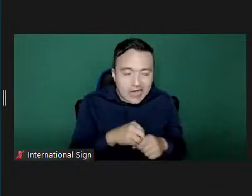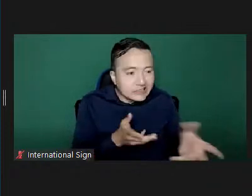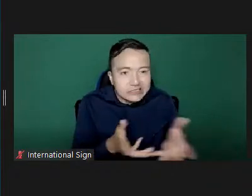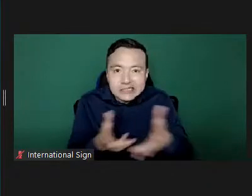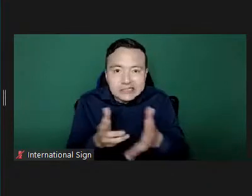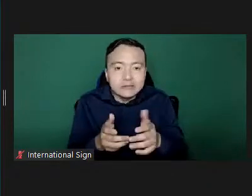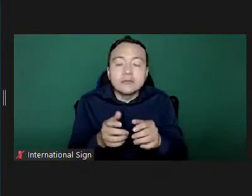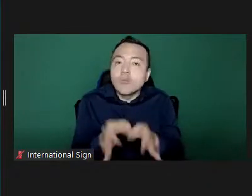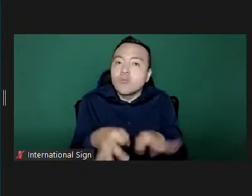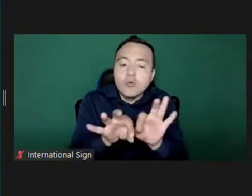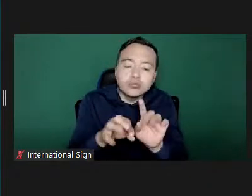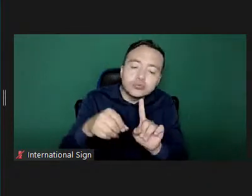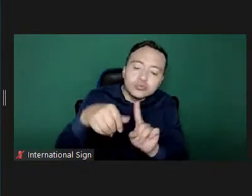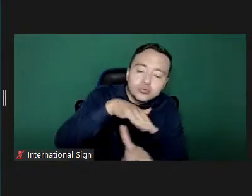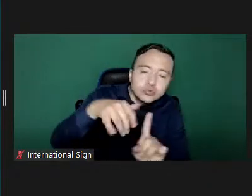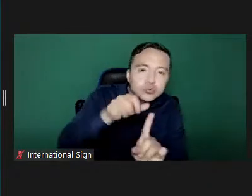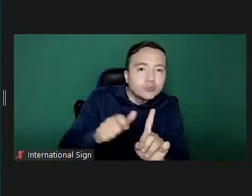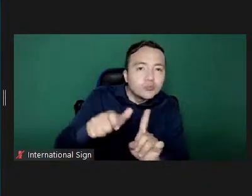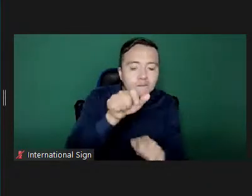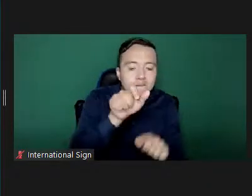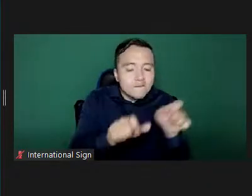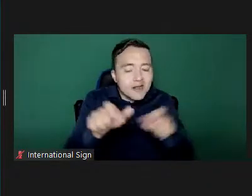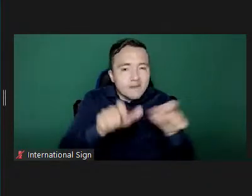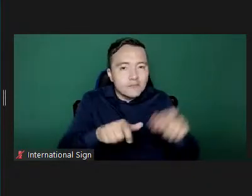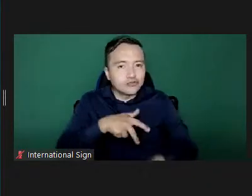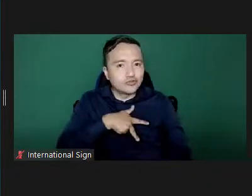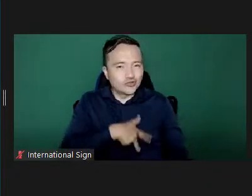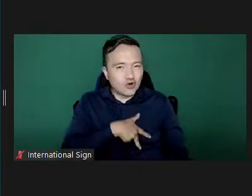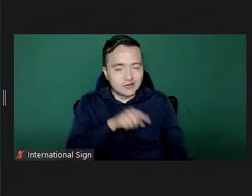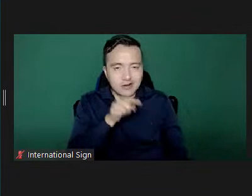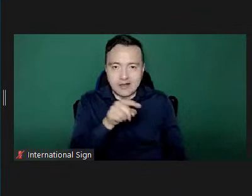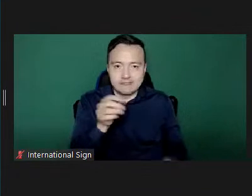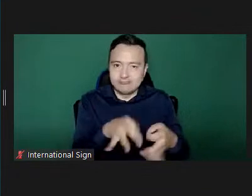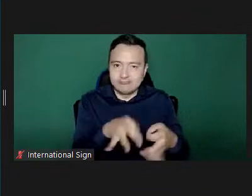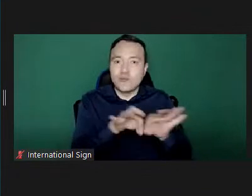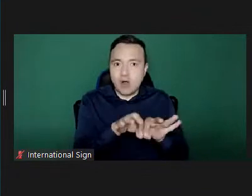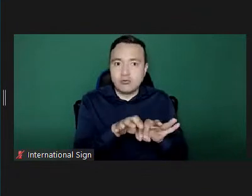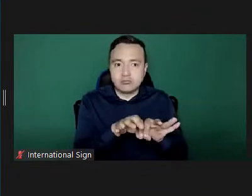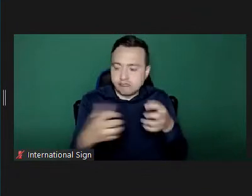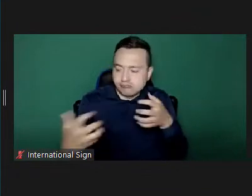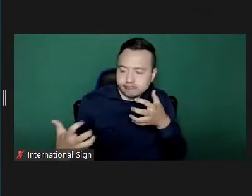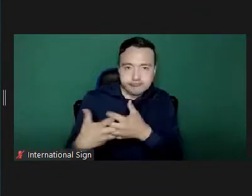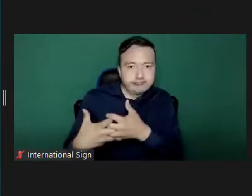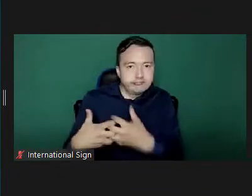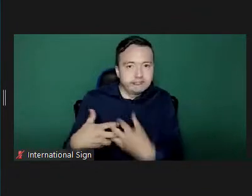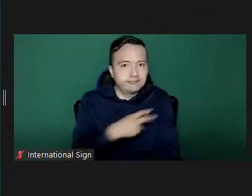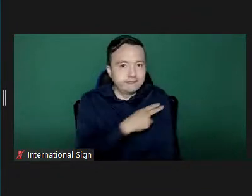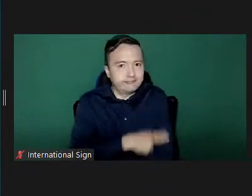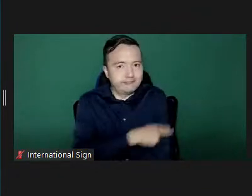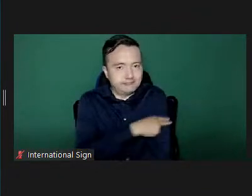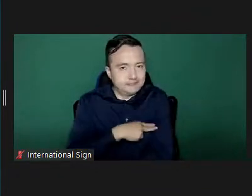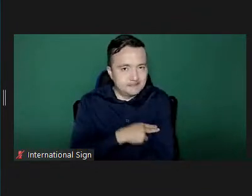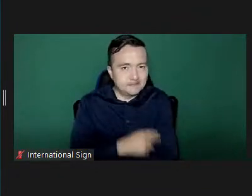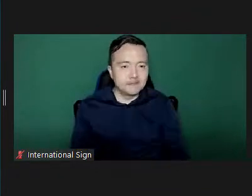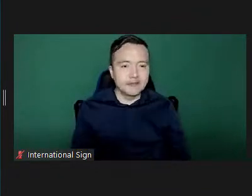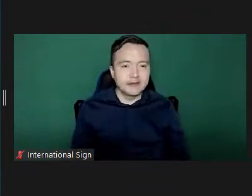On the horizon, where do we go from here? The Jamaica Moves brand will be expanded around behavioral change.